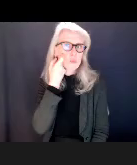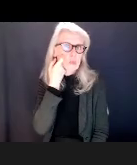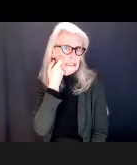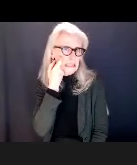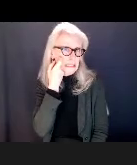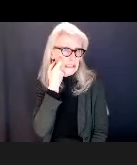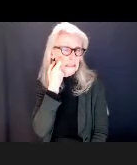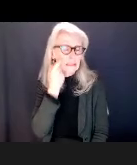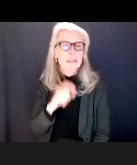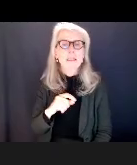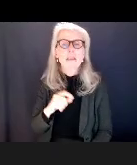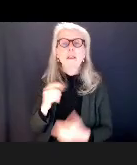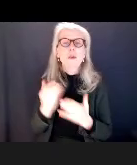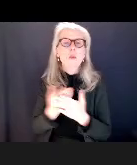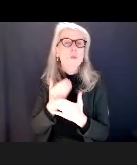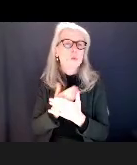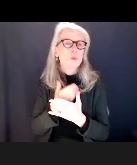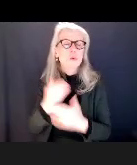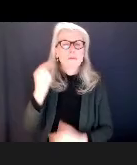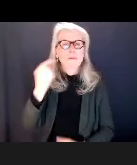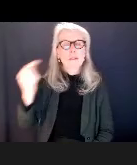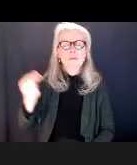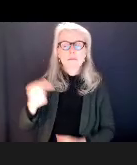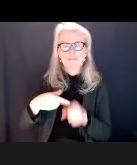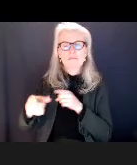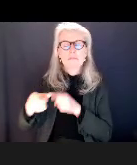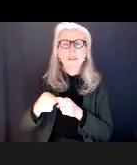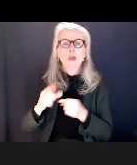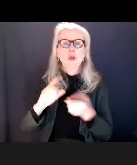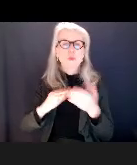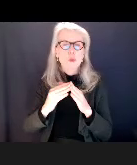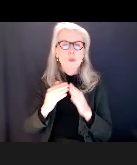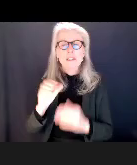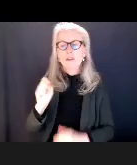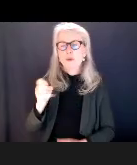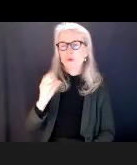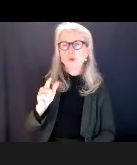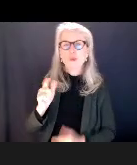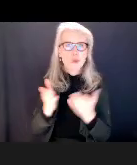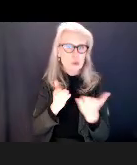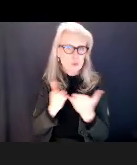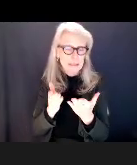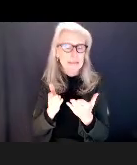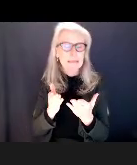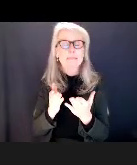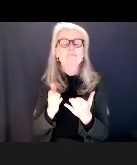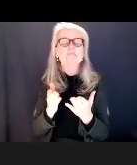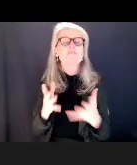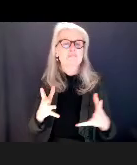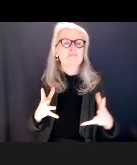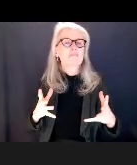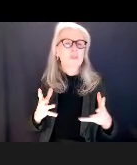process transition. The Ministry of Community and Social Services adopted its long-term Journey to